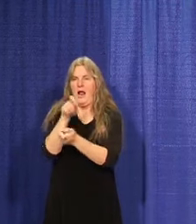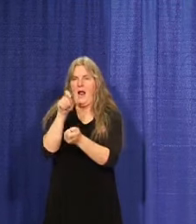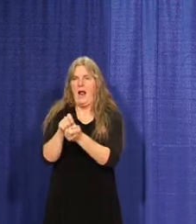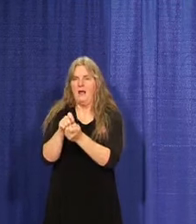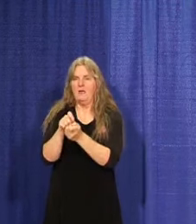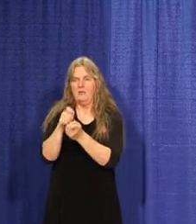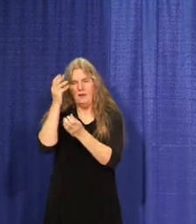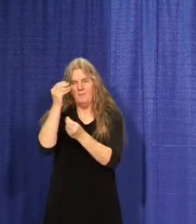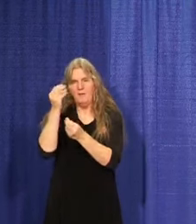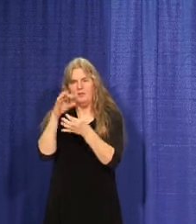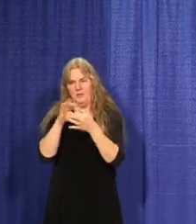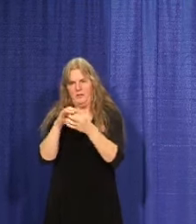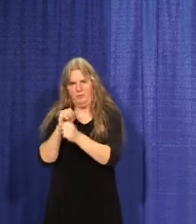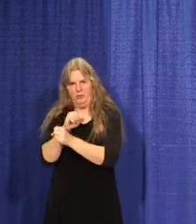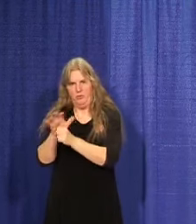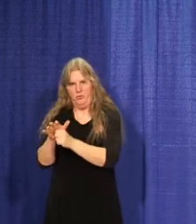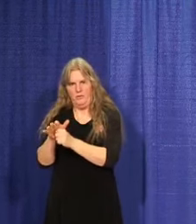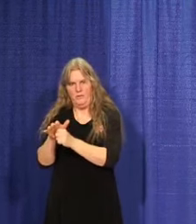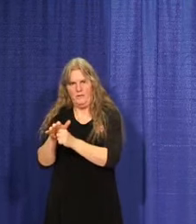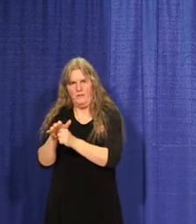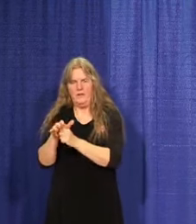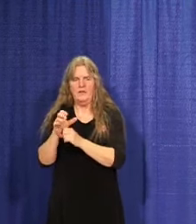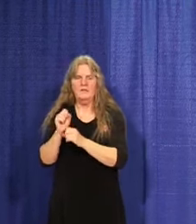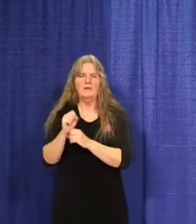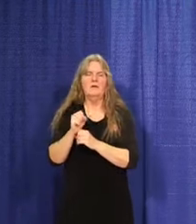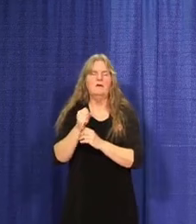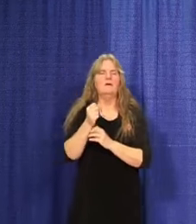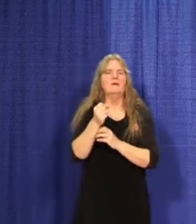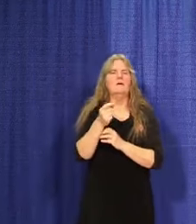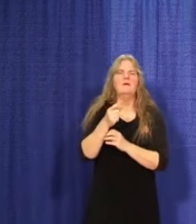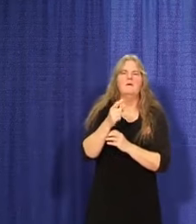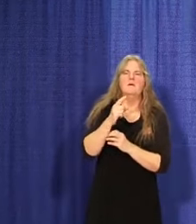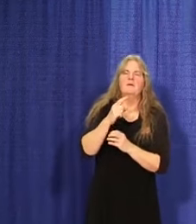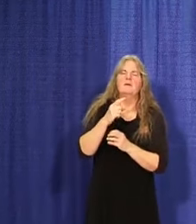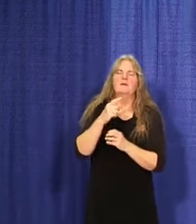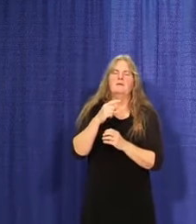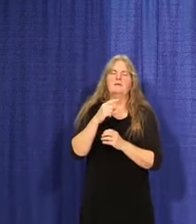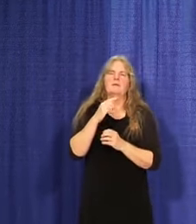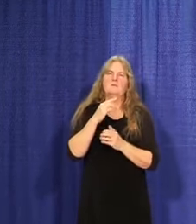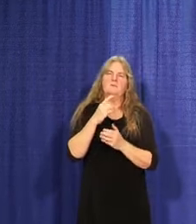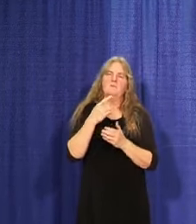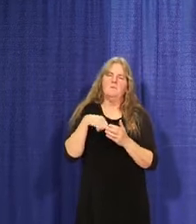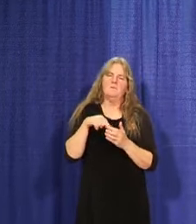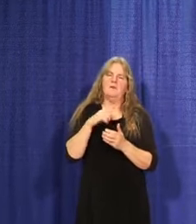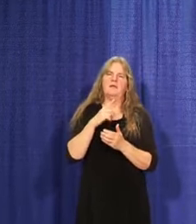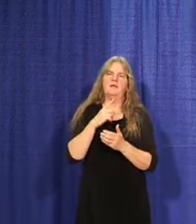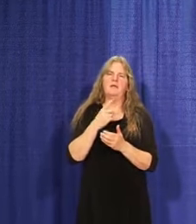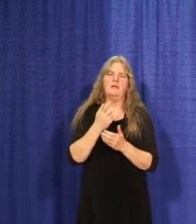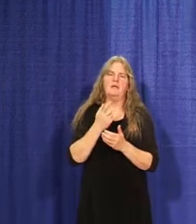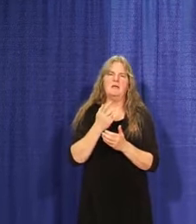Because we are talking about limits at virus that it doesn't make a difference if it is there or not, because it is so tiny